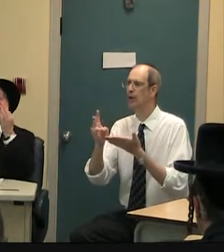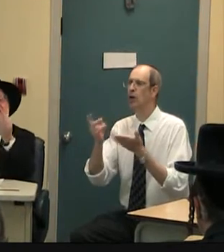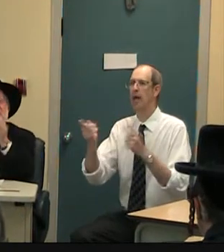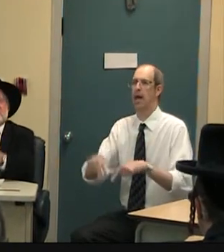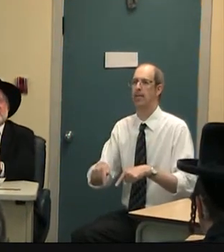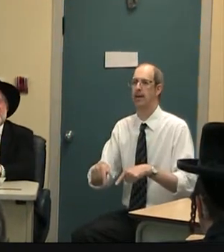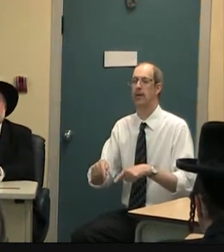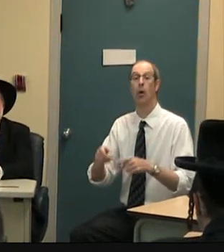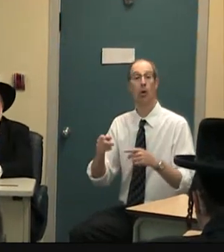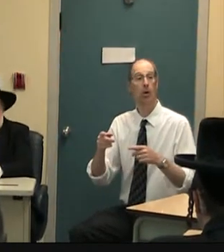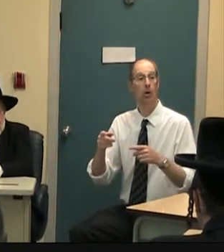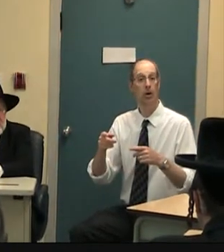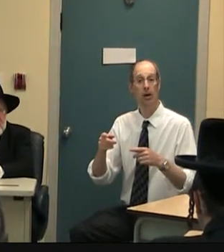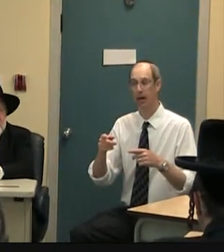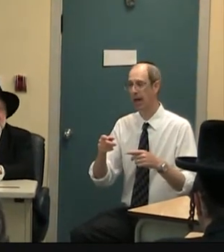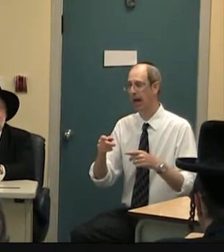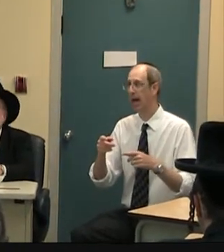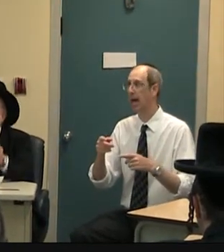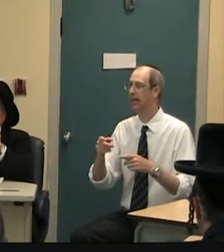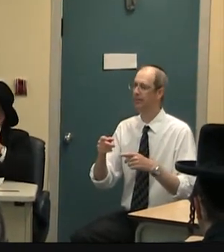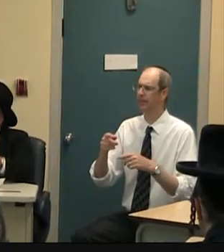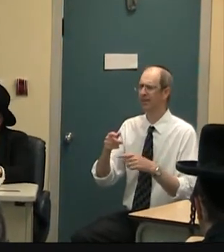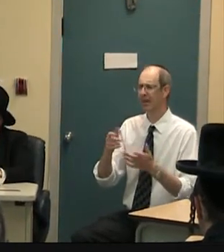takes place at solstice what is solstice